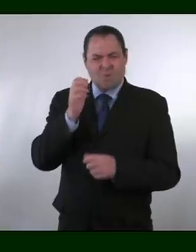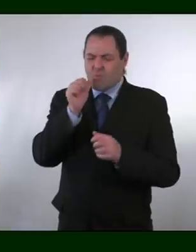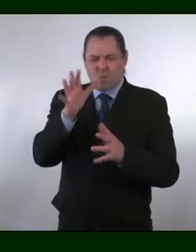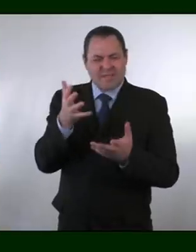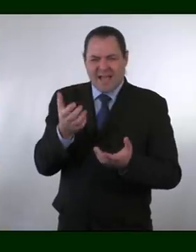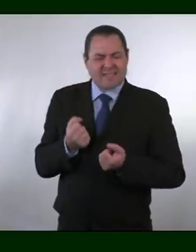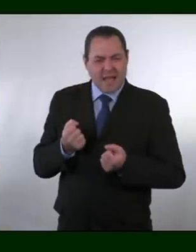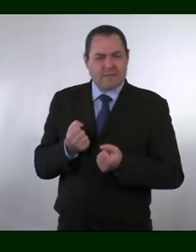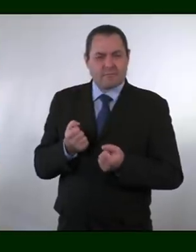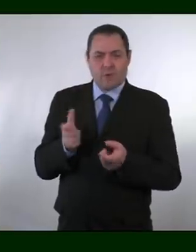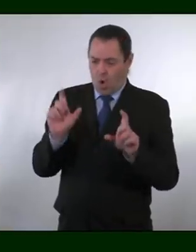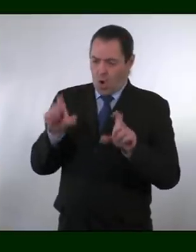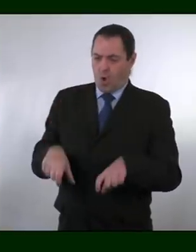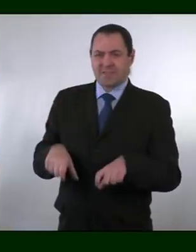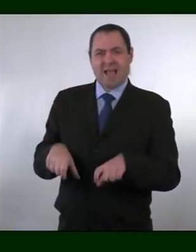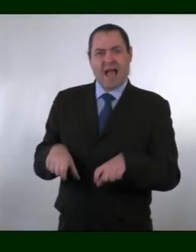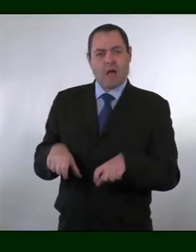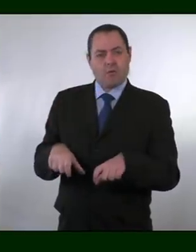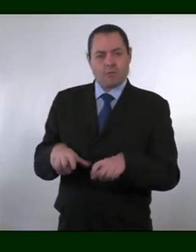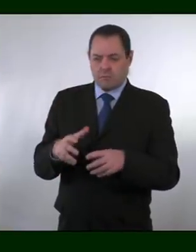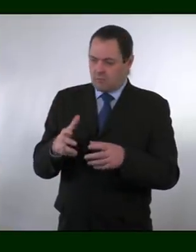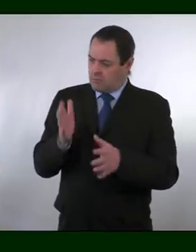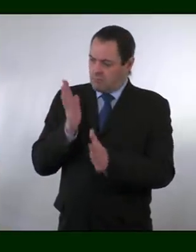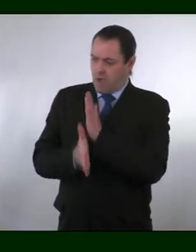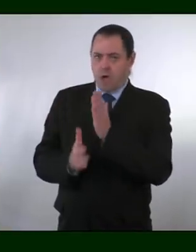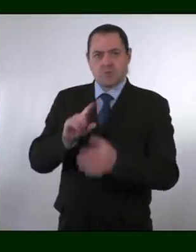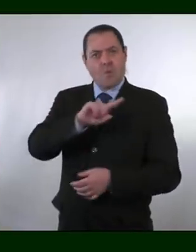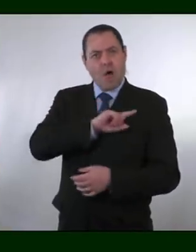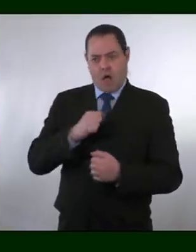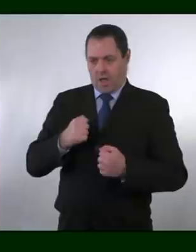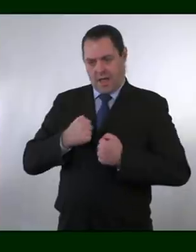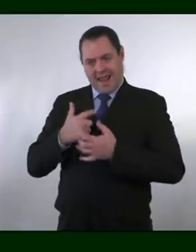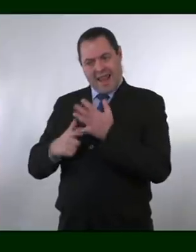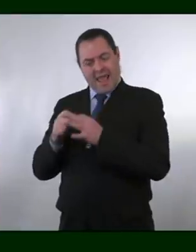with Labour votes. Thirty-two of the Prime Minister’s own MPs broke a three-line Whip,